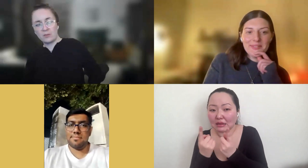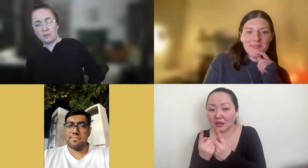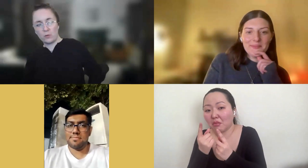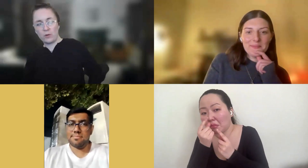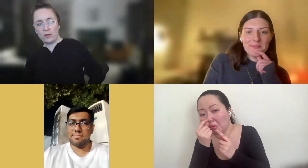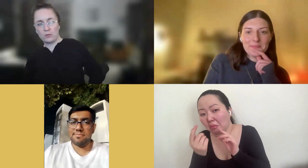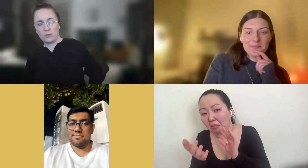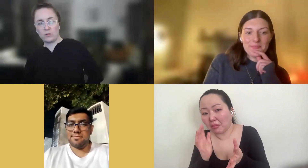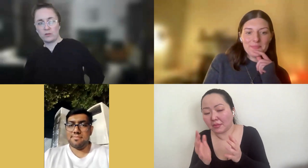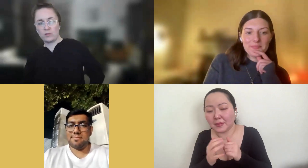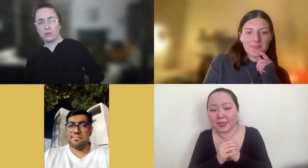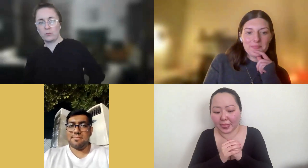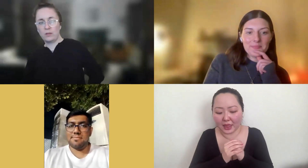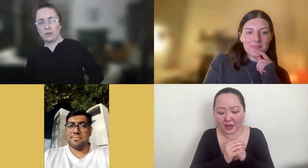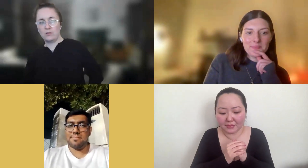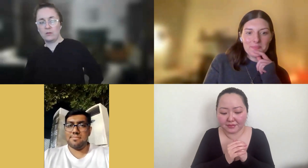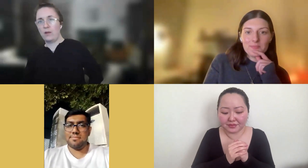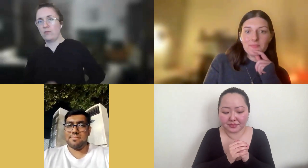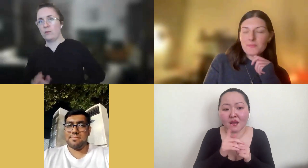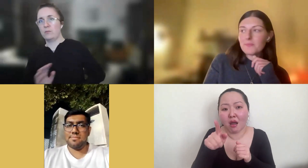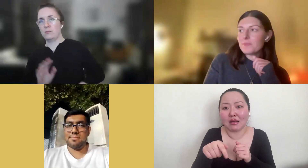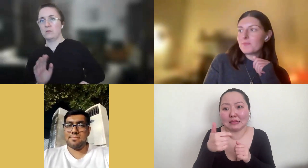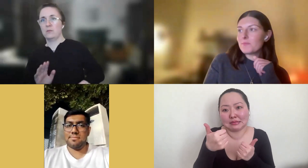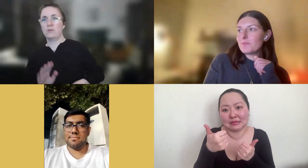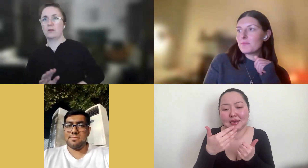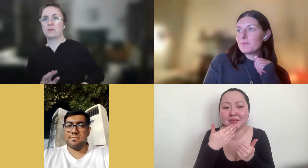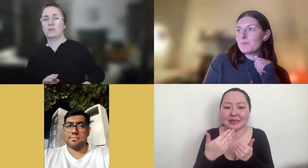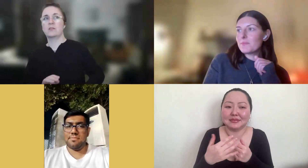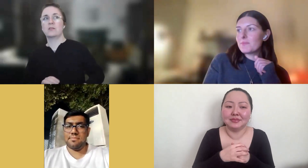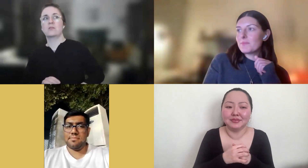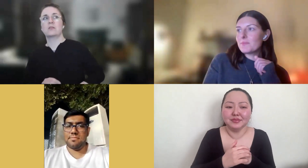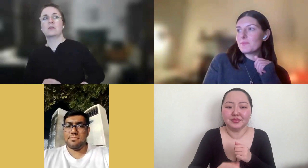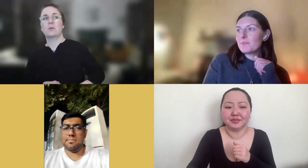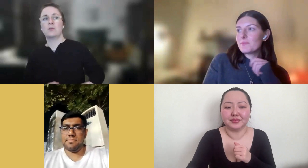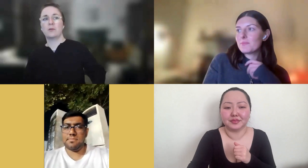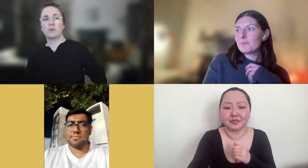I mentioned beforehand that we want to make sure we do have some consideration and we want